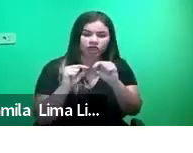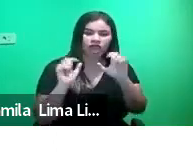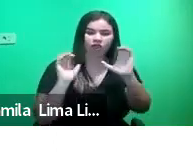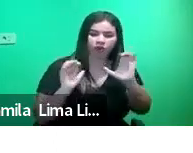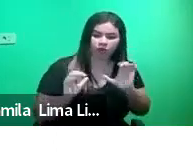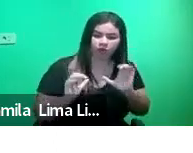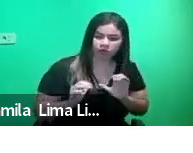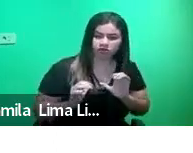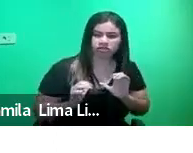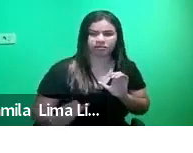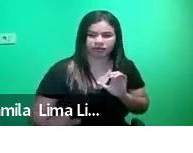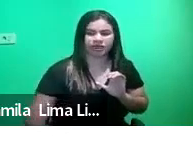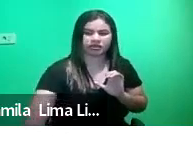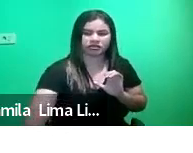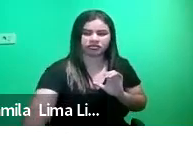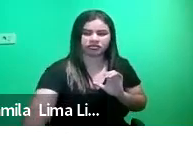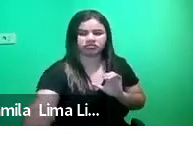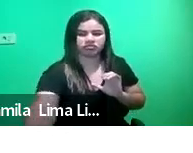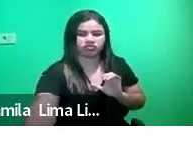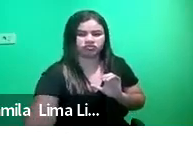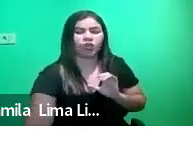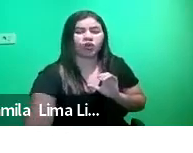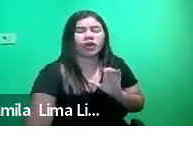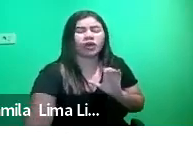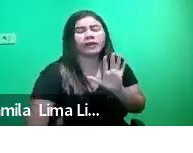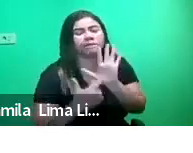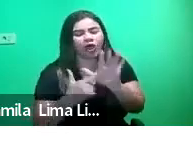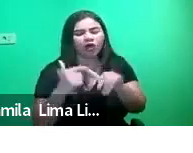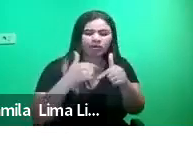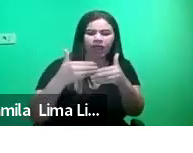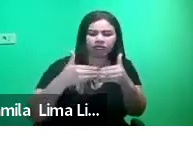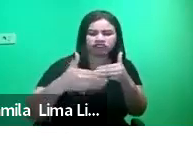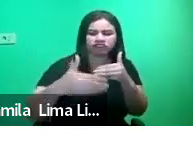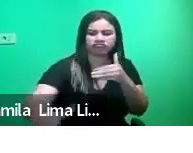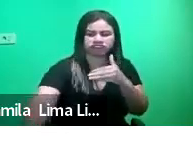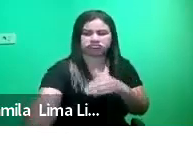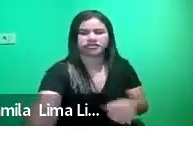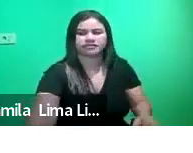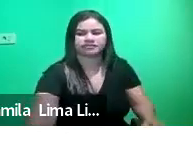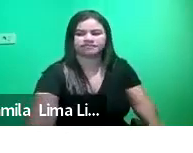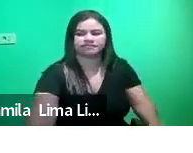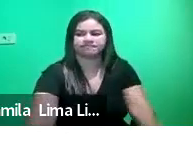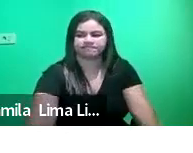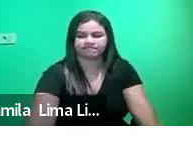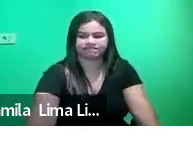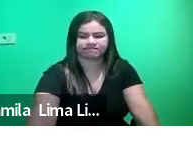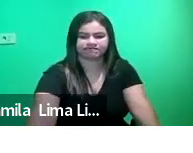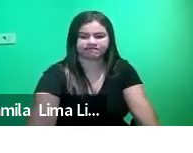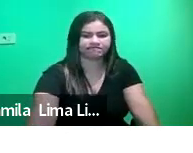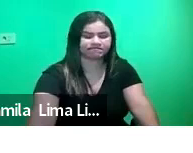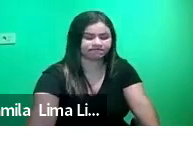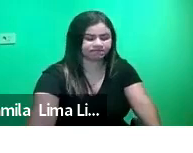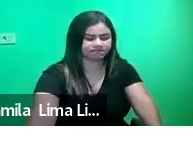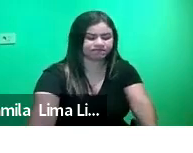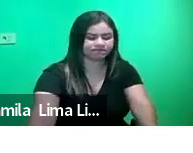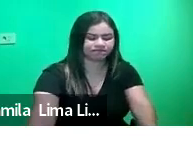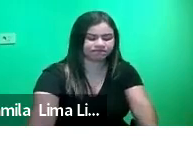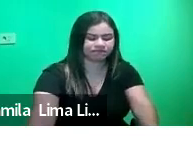many times in the work, and Vigoski takes takes examples from so-called so-called ethnic so-called ethnic psychology dealing with the so-called psychology